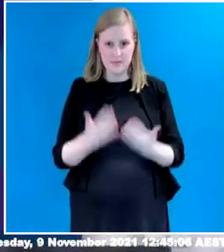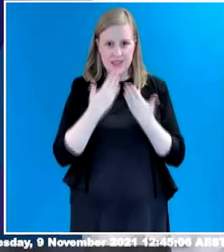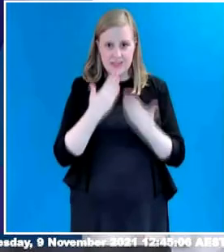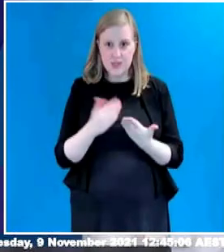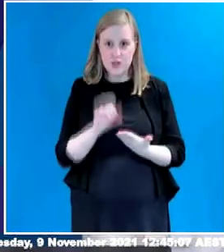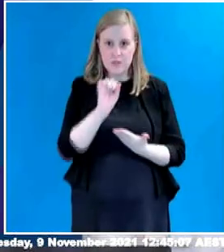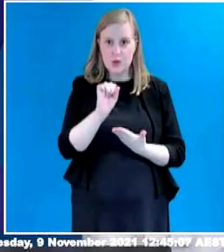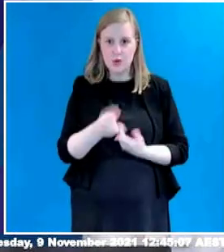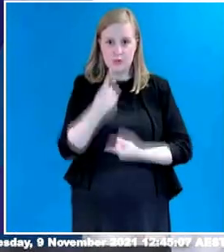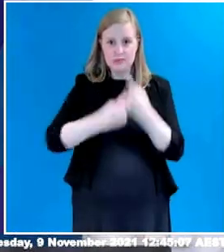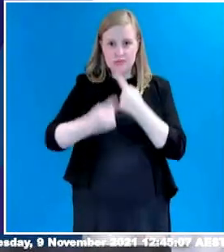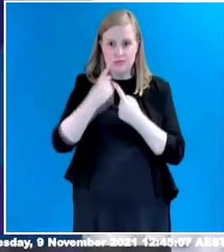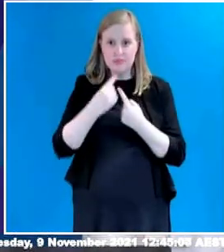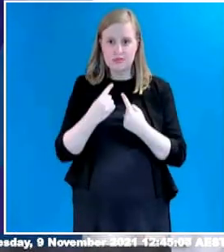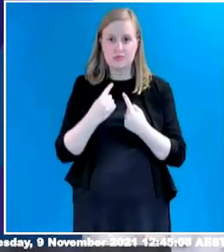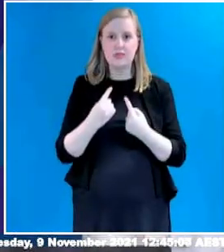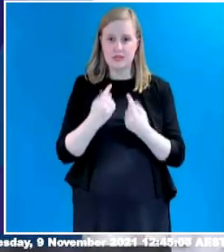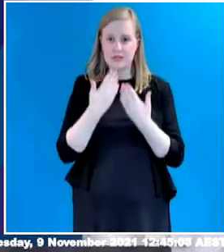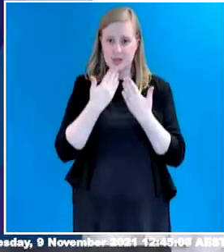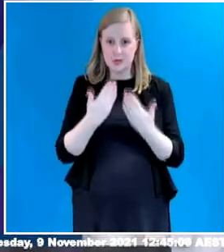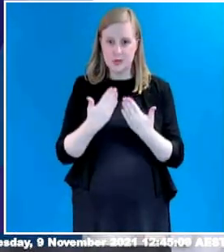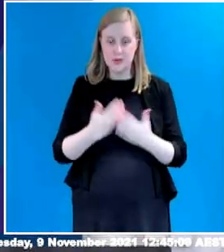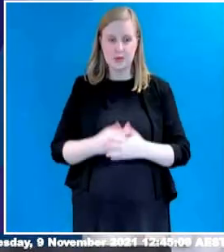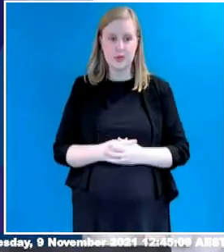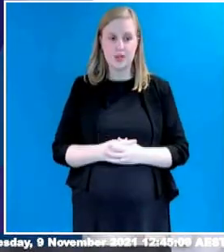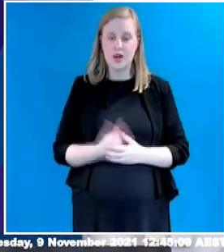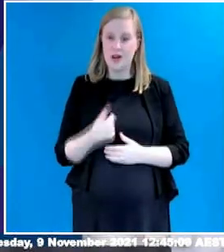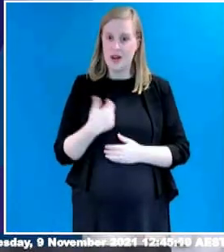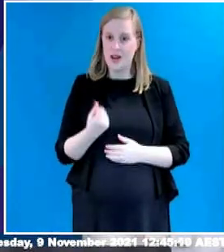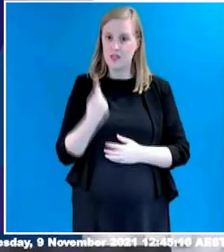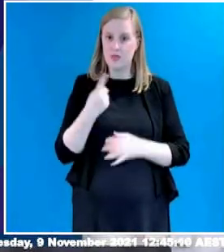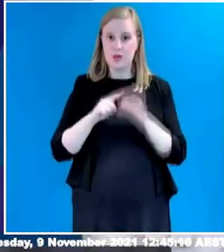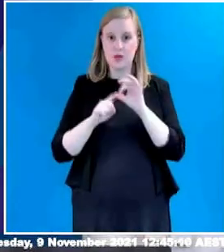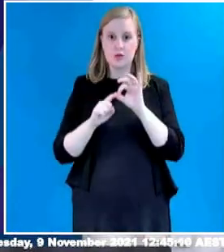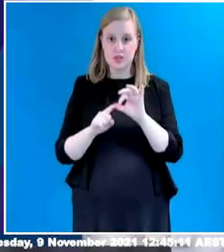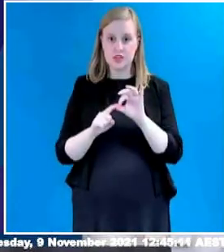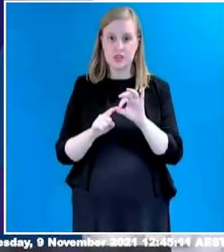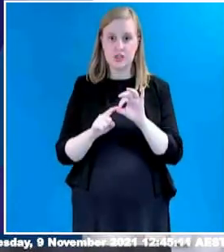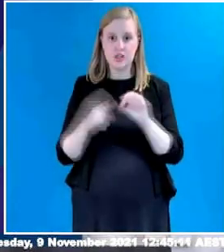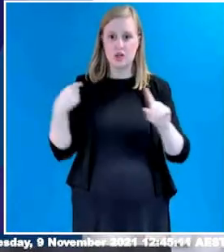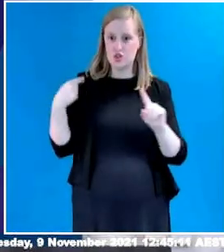One question: we have heard a lot in this Royal Commission about the